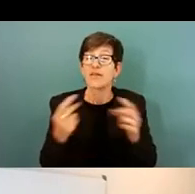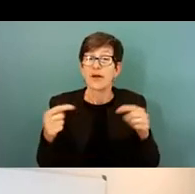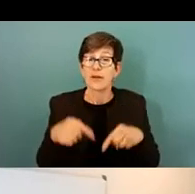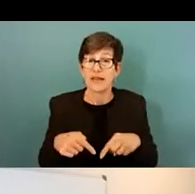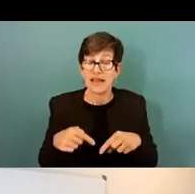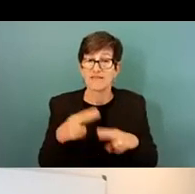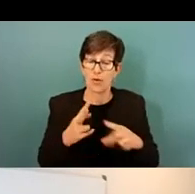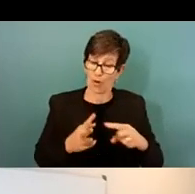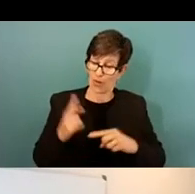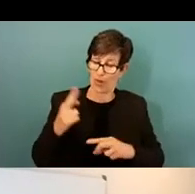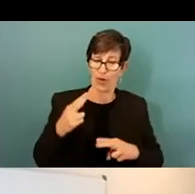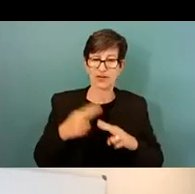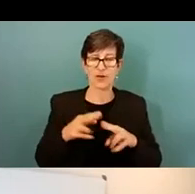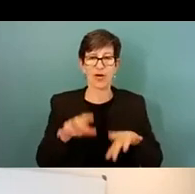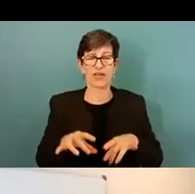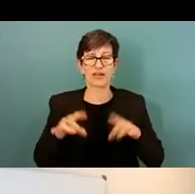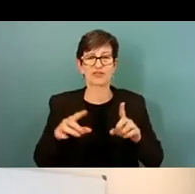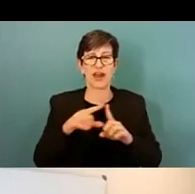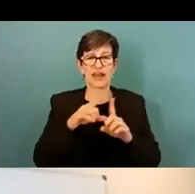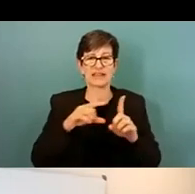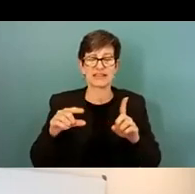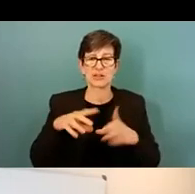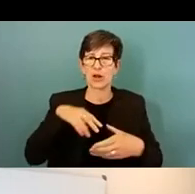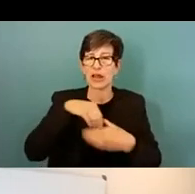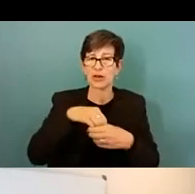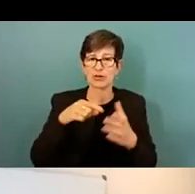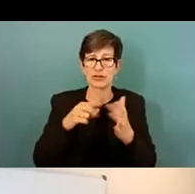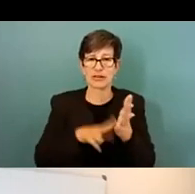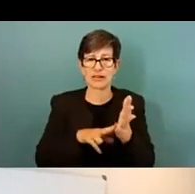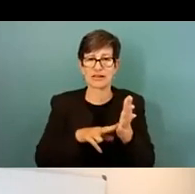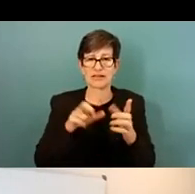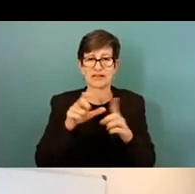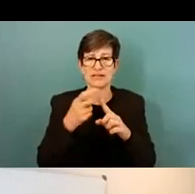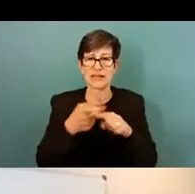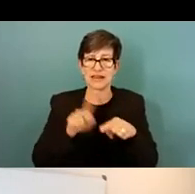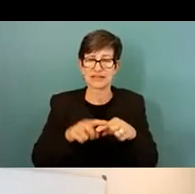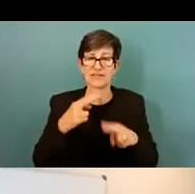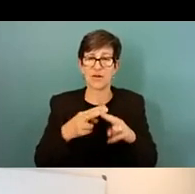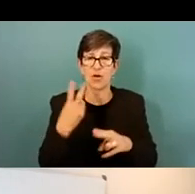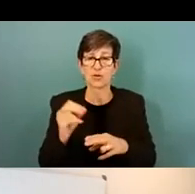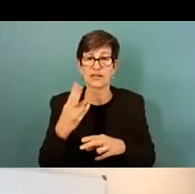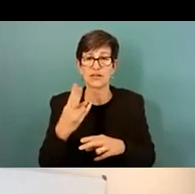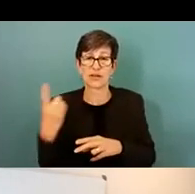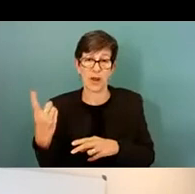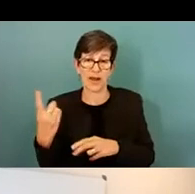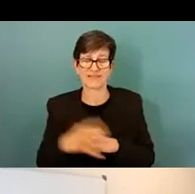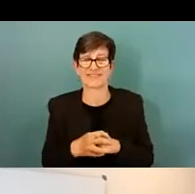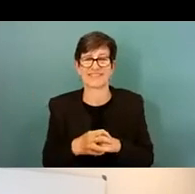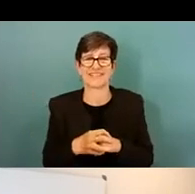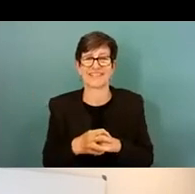of the Australian Digital Inclusion Index for 2021. I hope this leads into a good rest